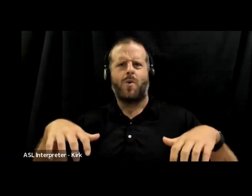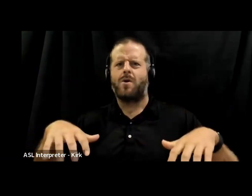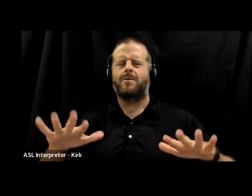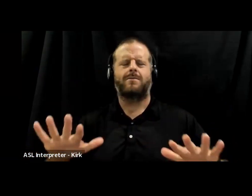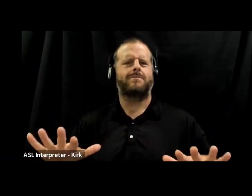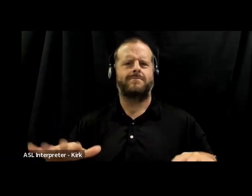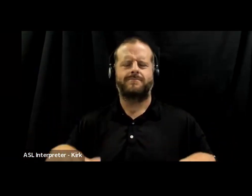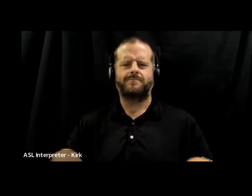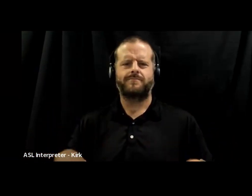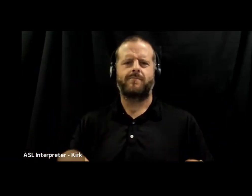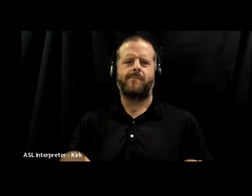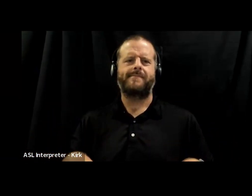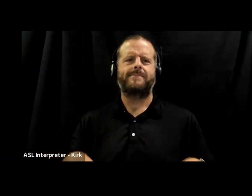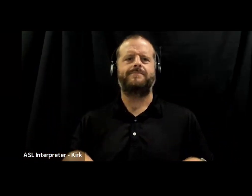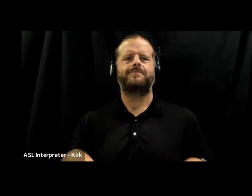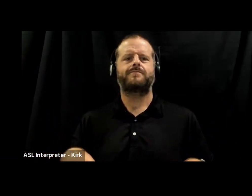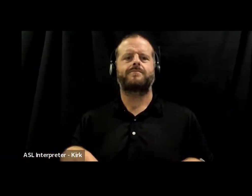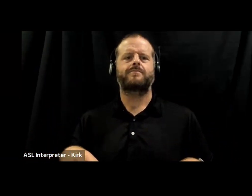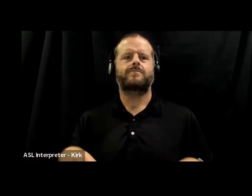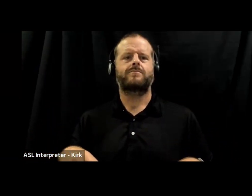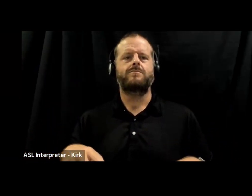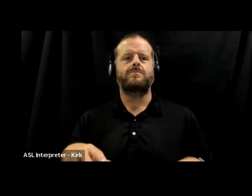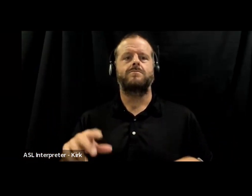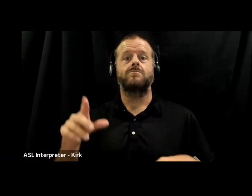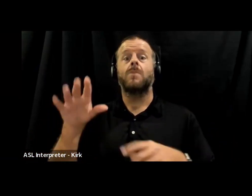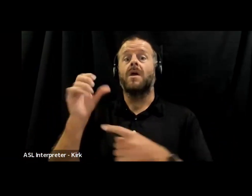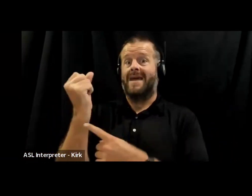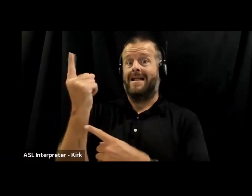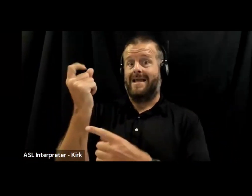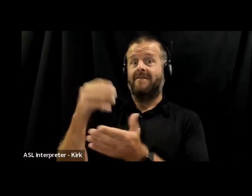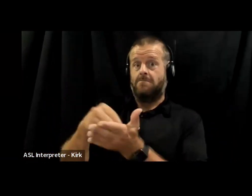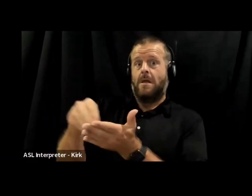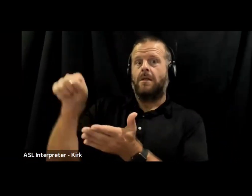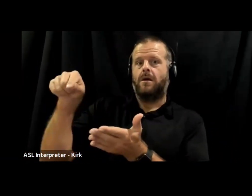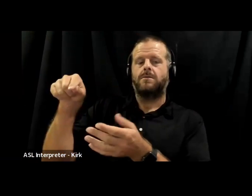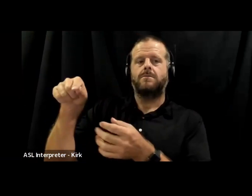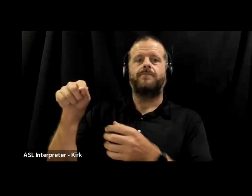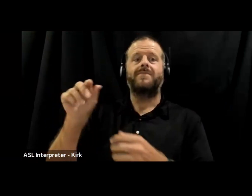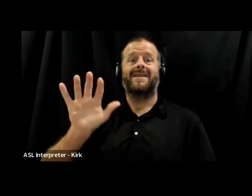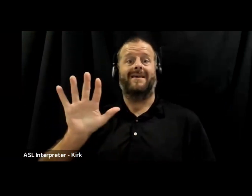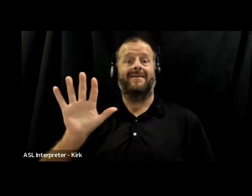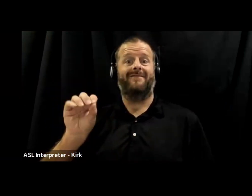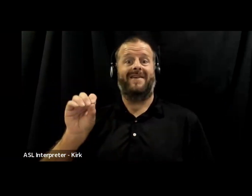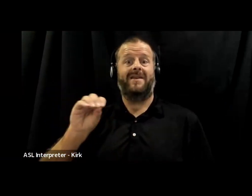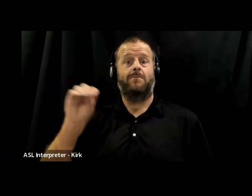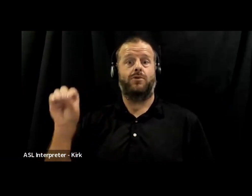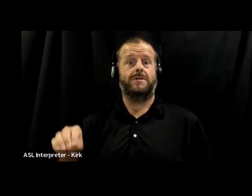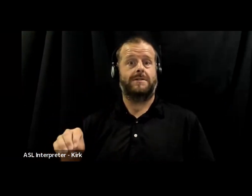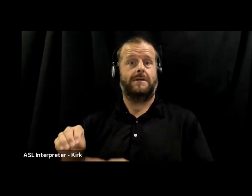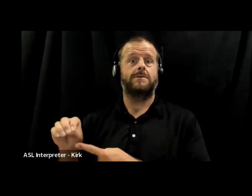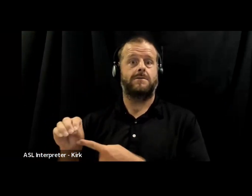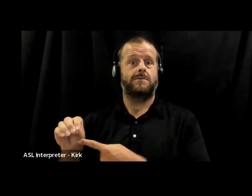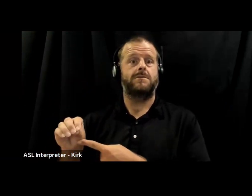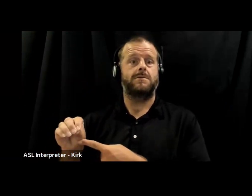Is in, in those 11 million, 50 percent , have